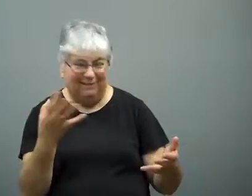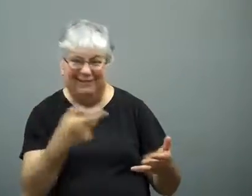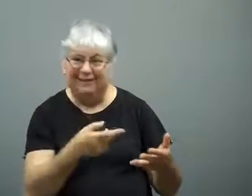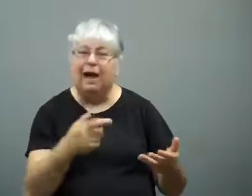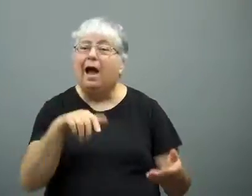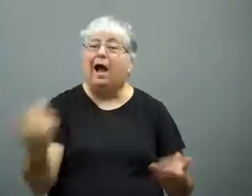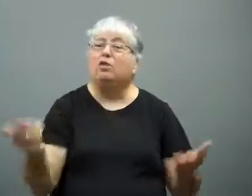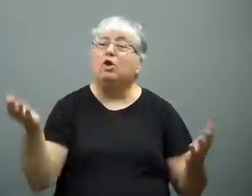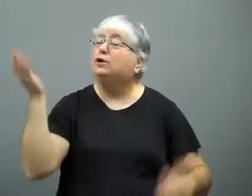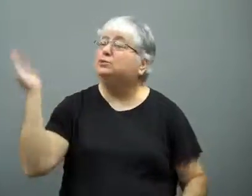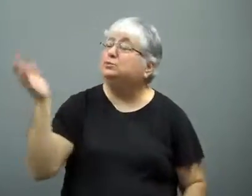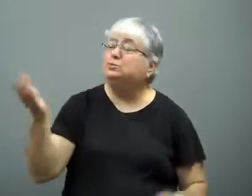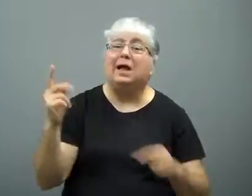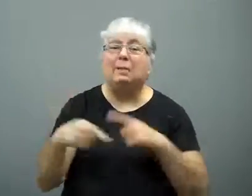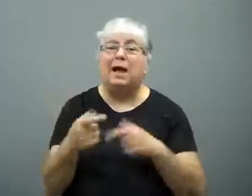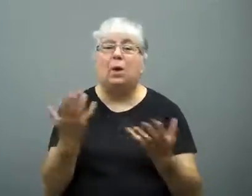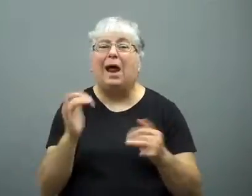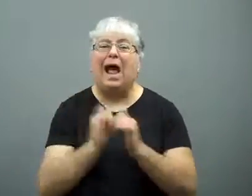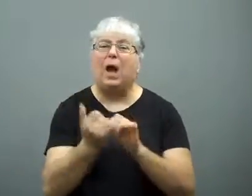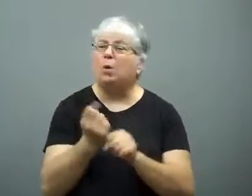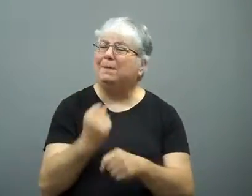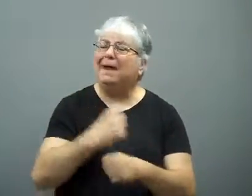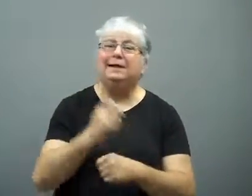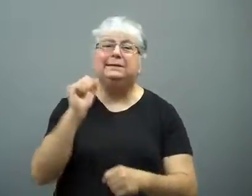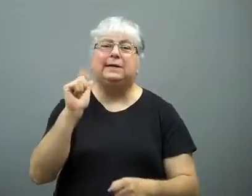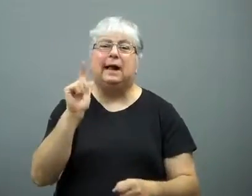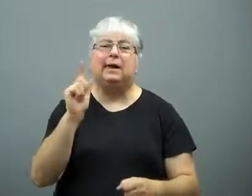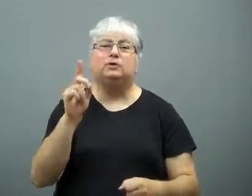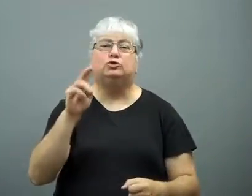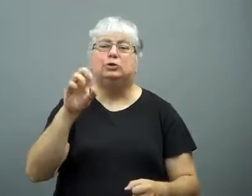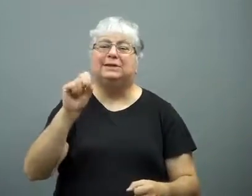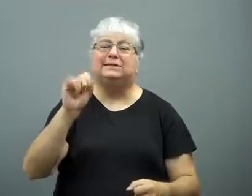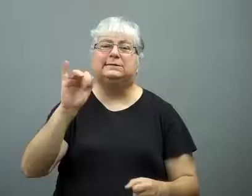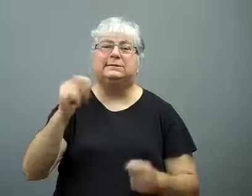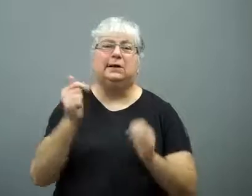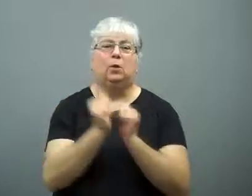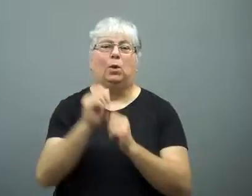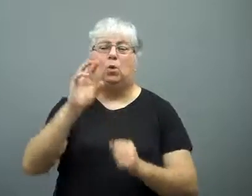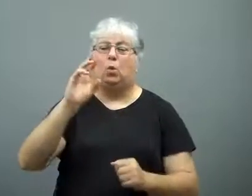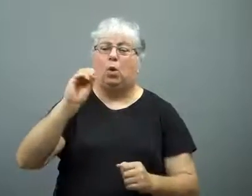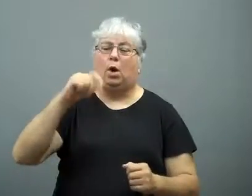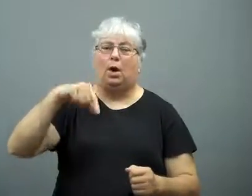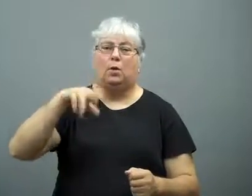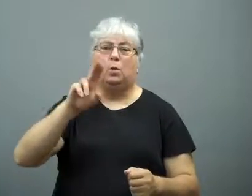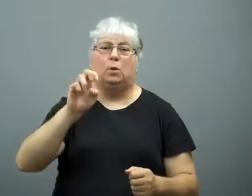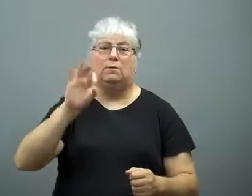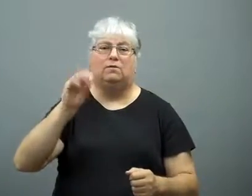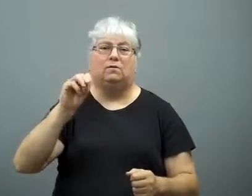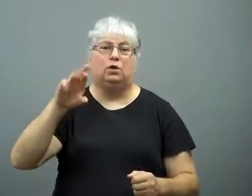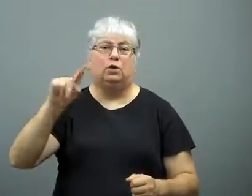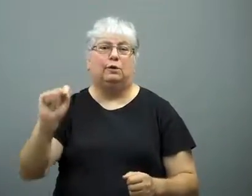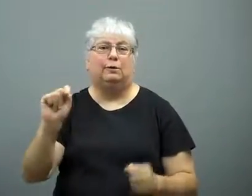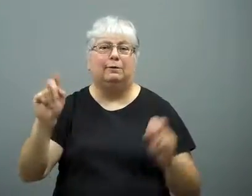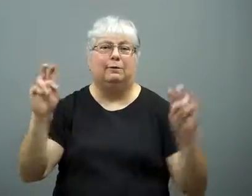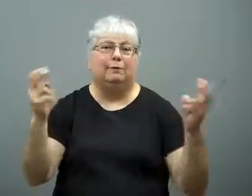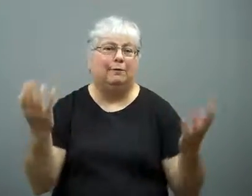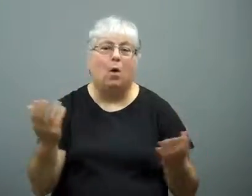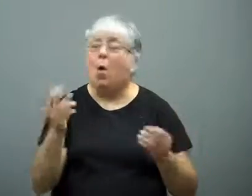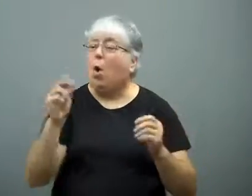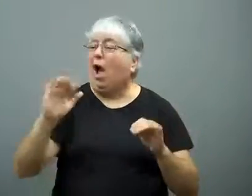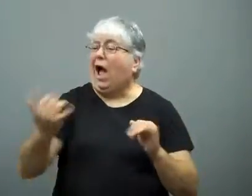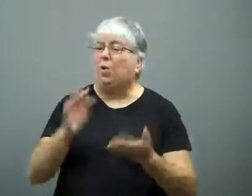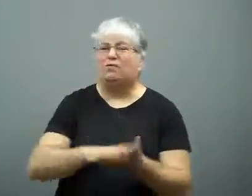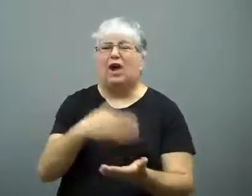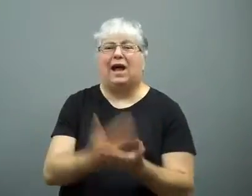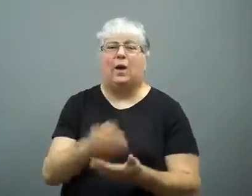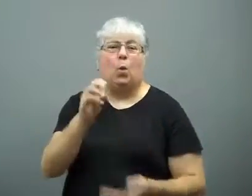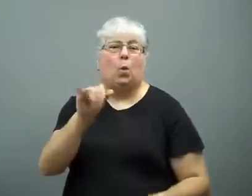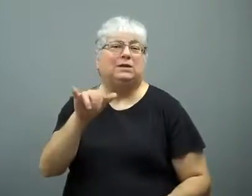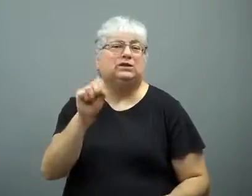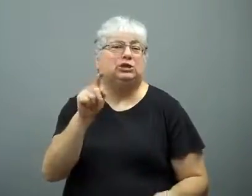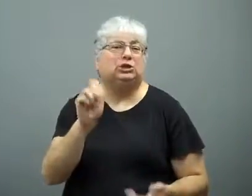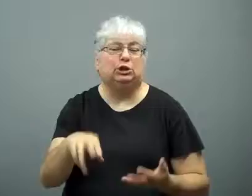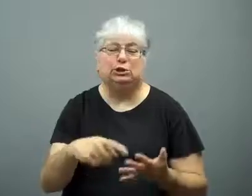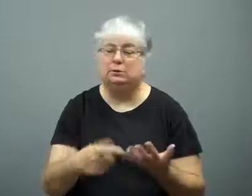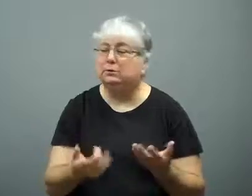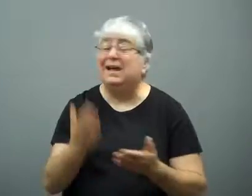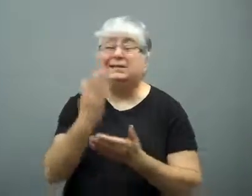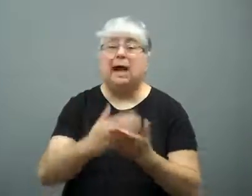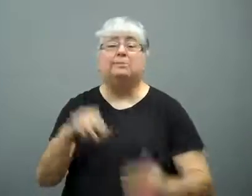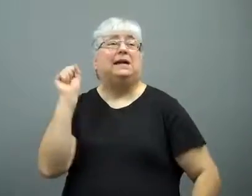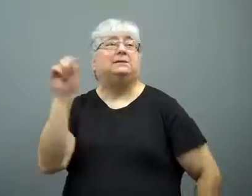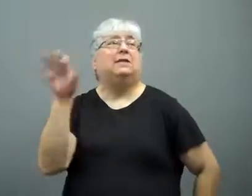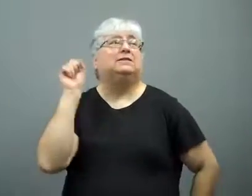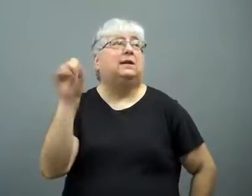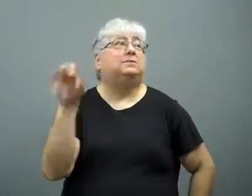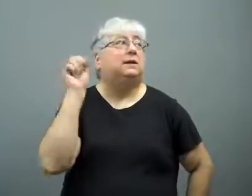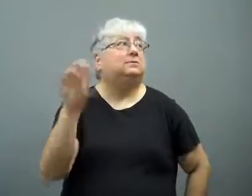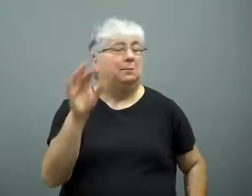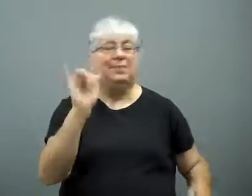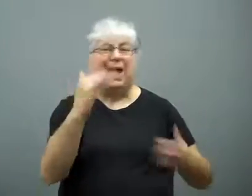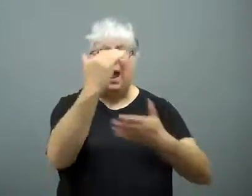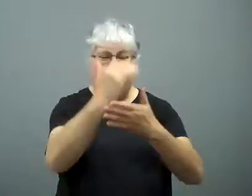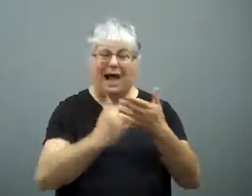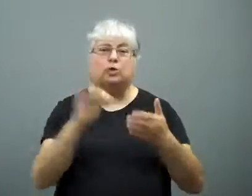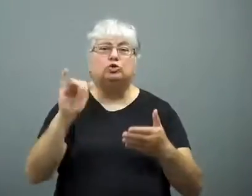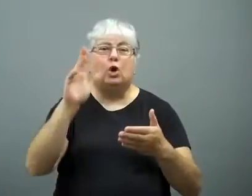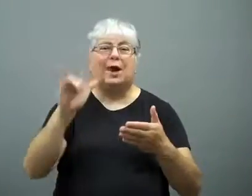Others have discussed how to make roquefort salad dressing.